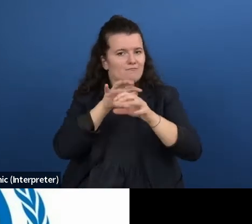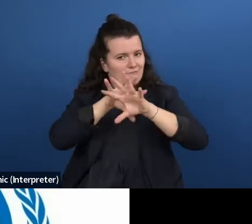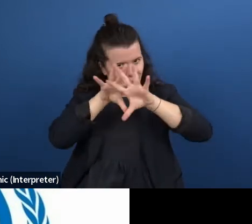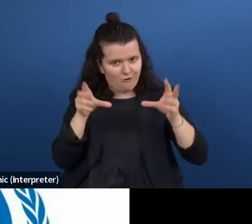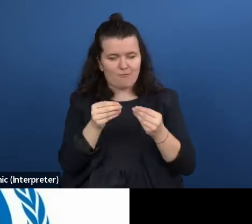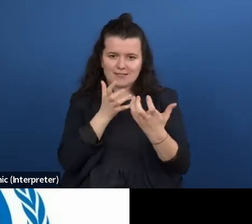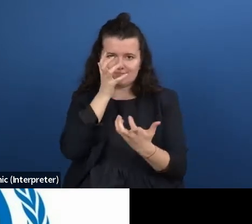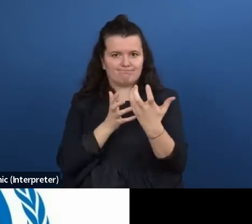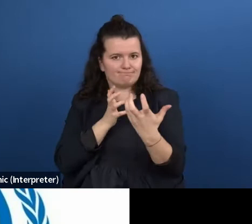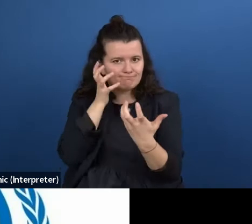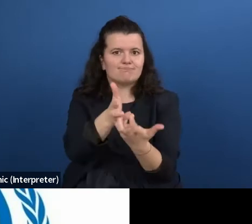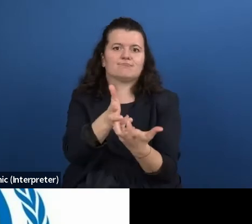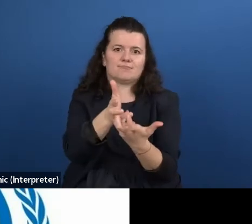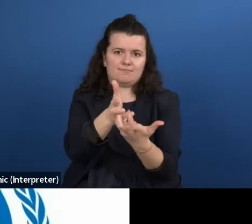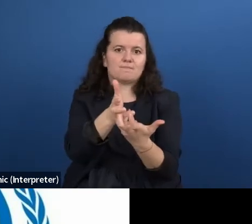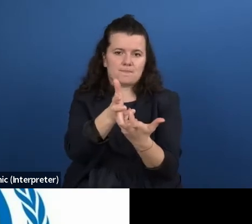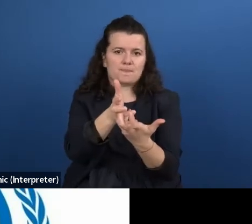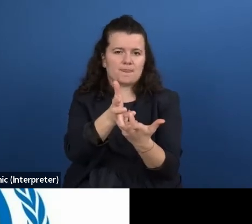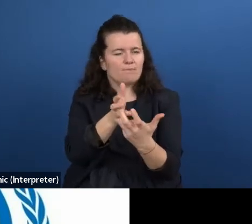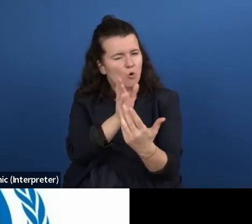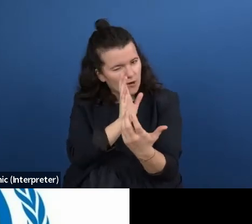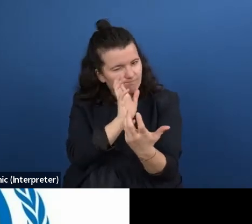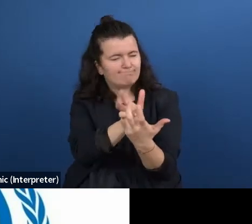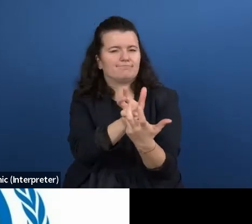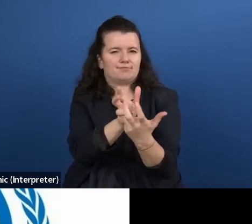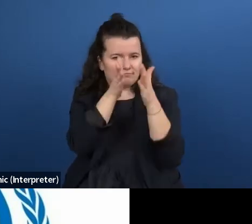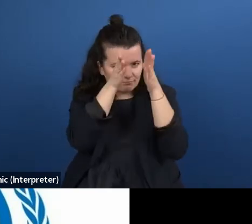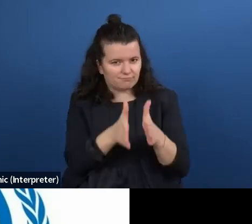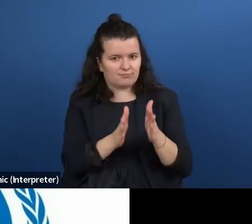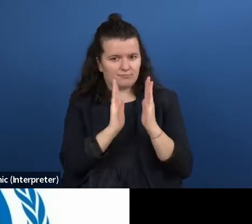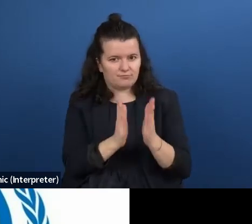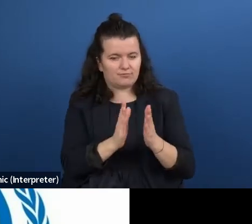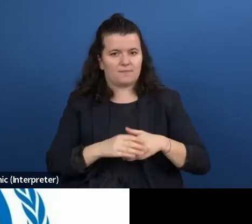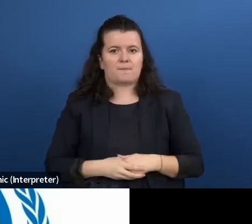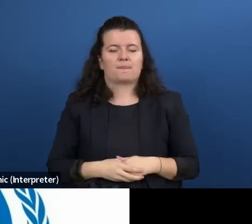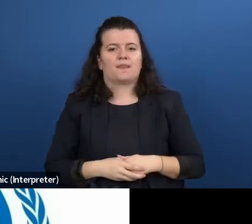that it includes provisions for victims of trafficking with disabilities.